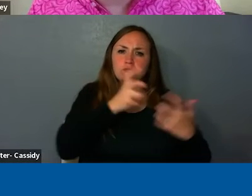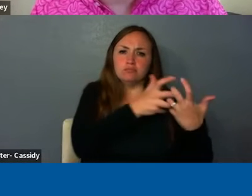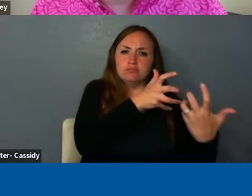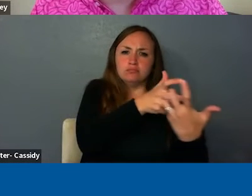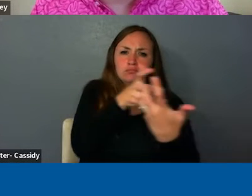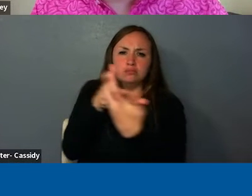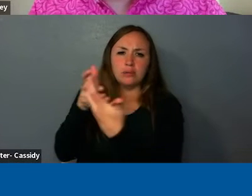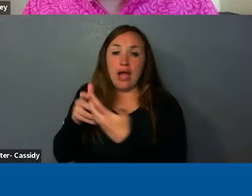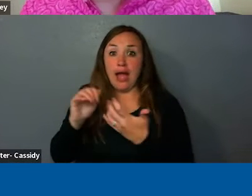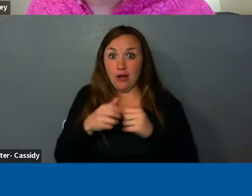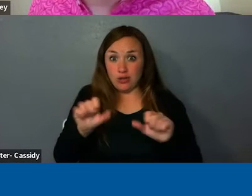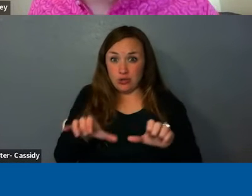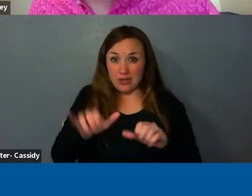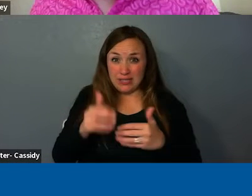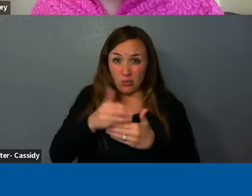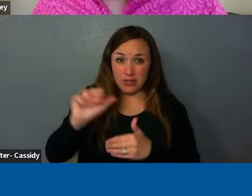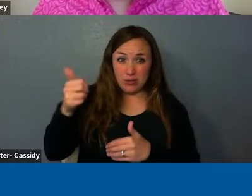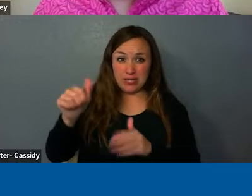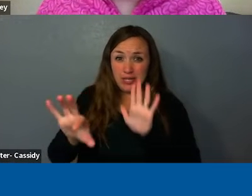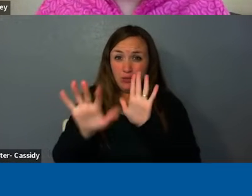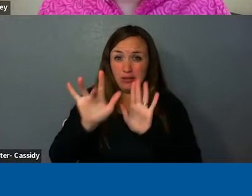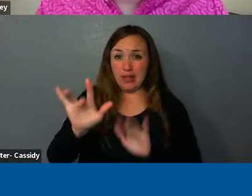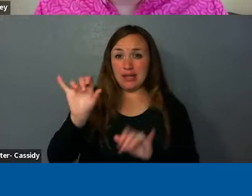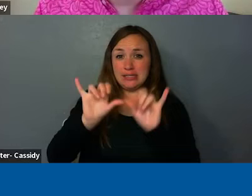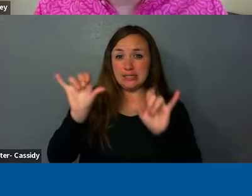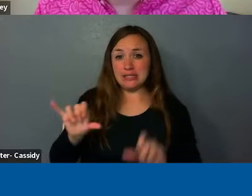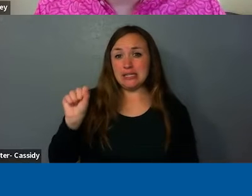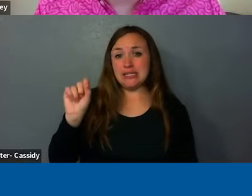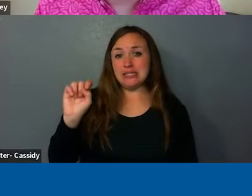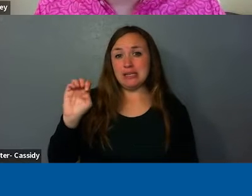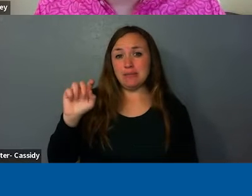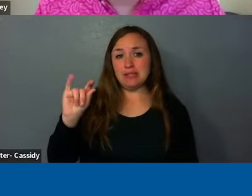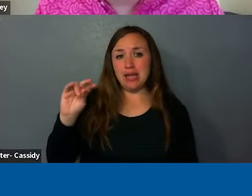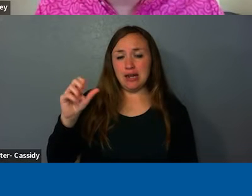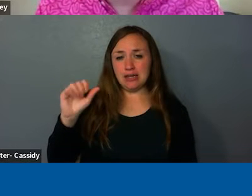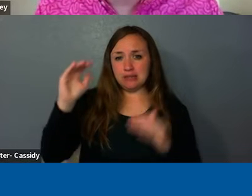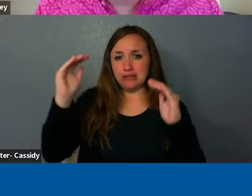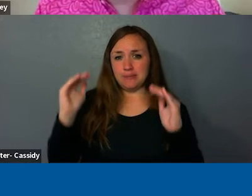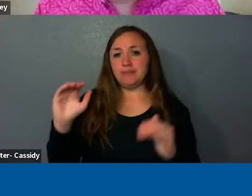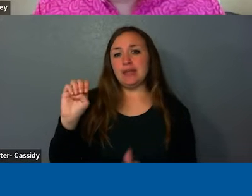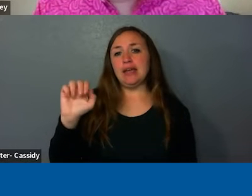is you click on system settings, ease of access, and then the high contrast tab